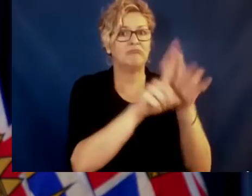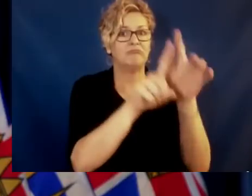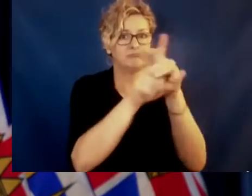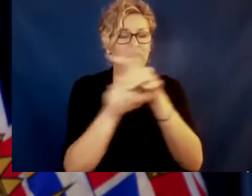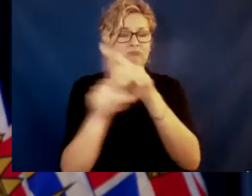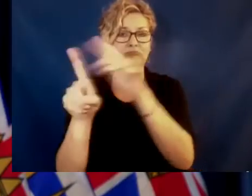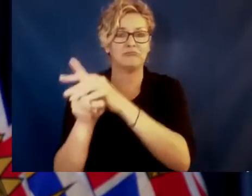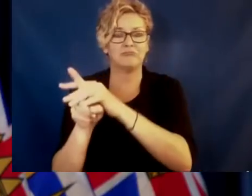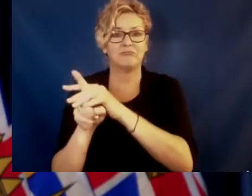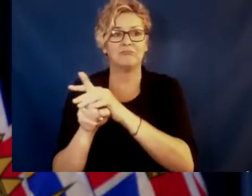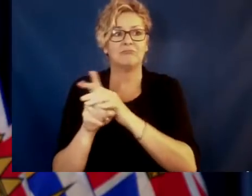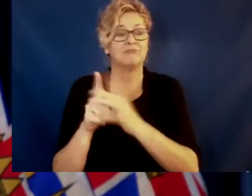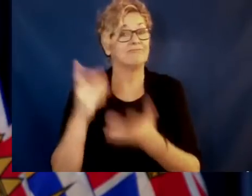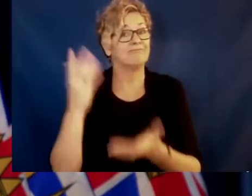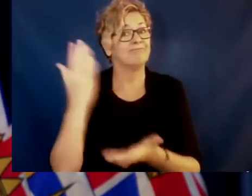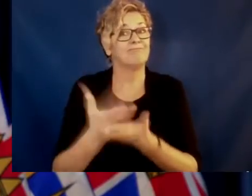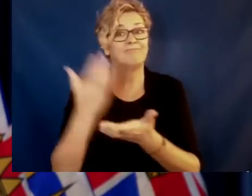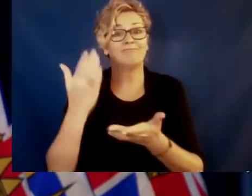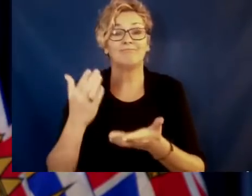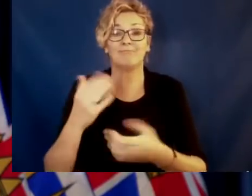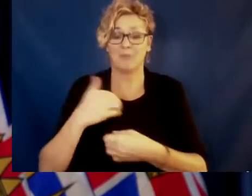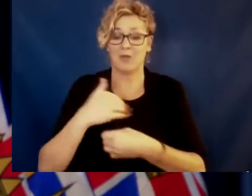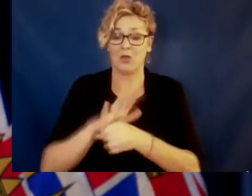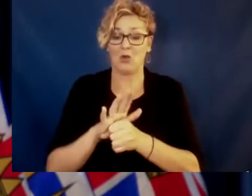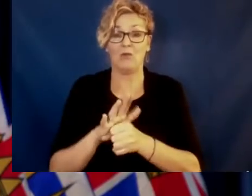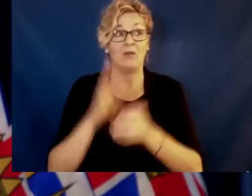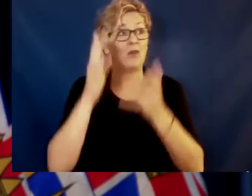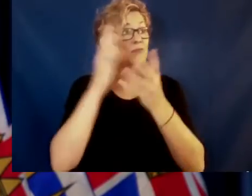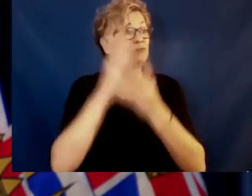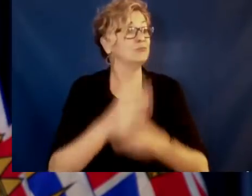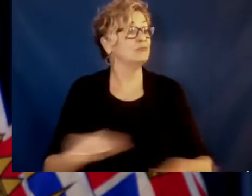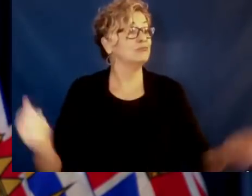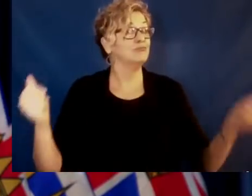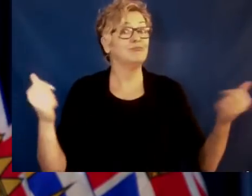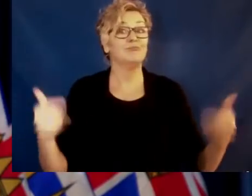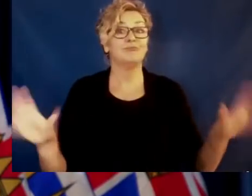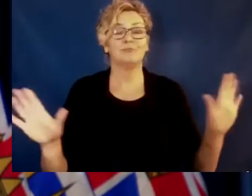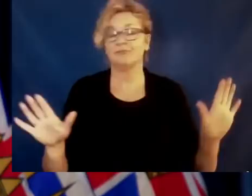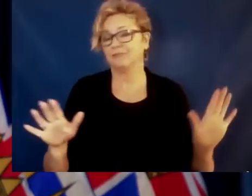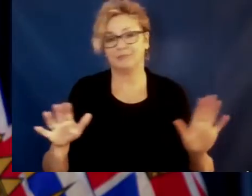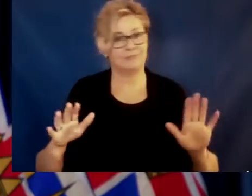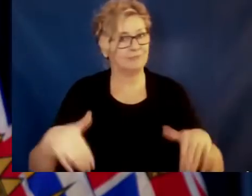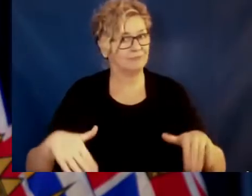it has shown us that it is now quite able to hide and spread in our communities